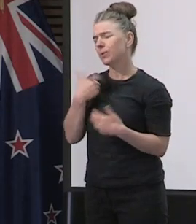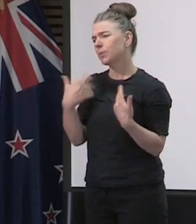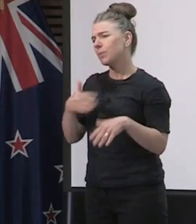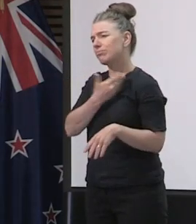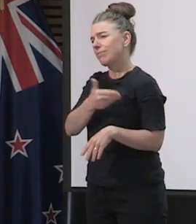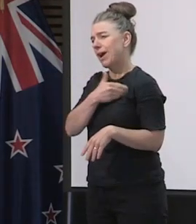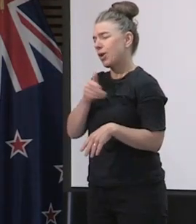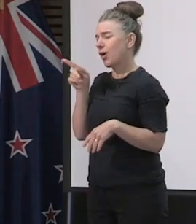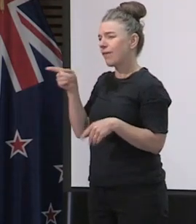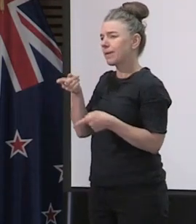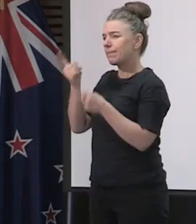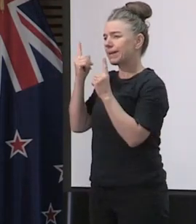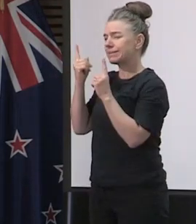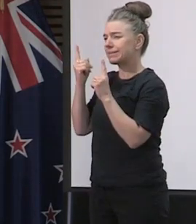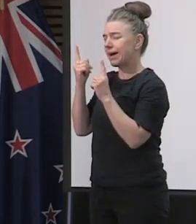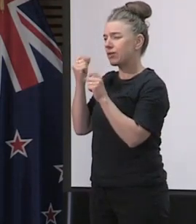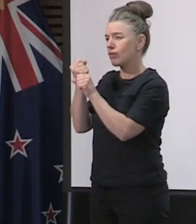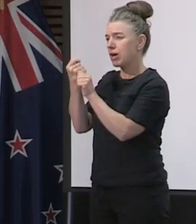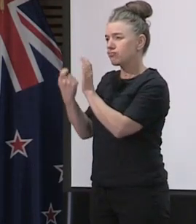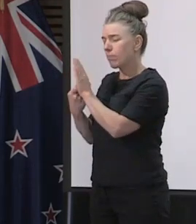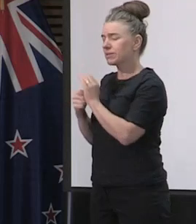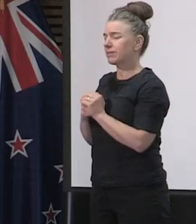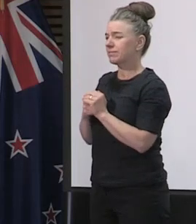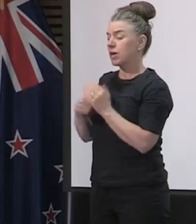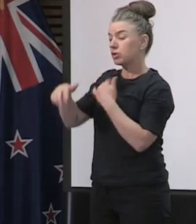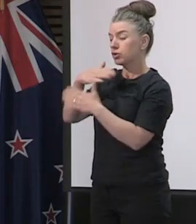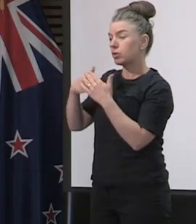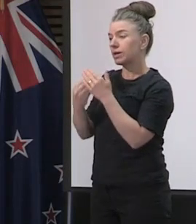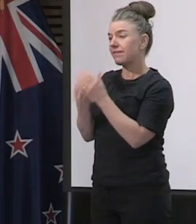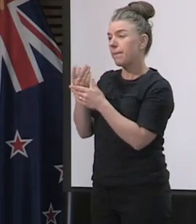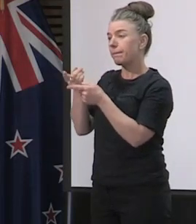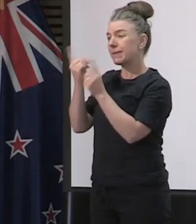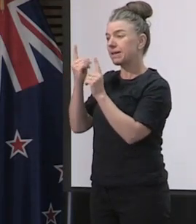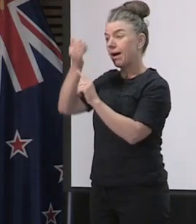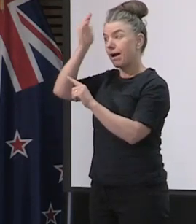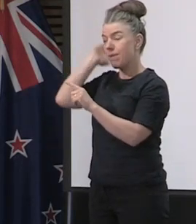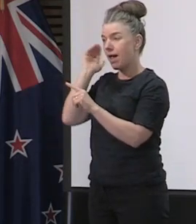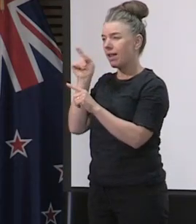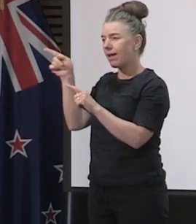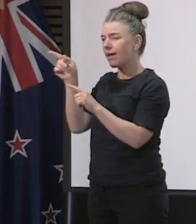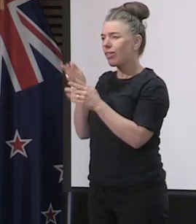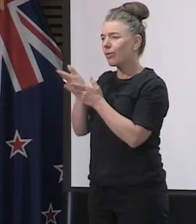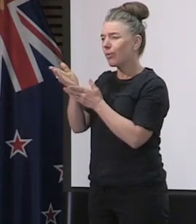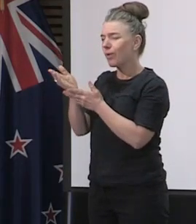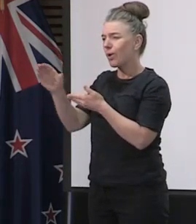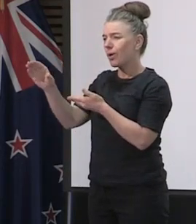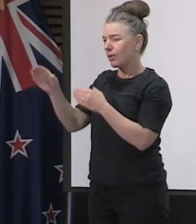stay connected to their jobs. I'm enormously proud of the